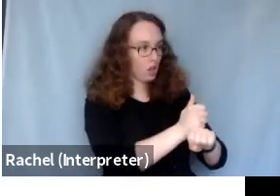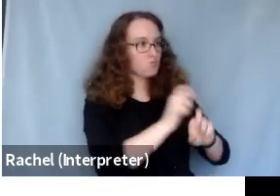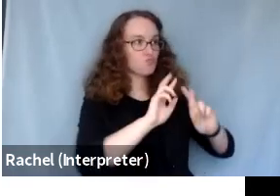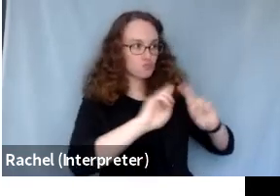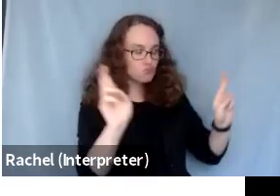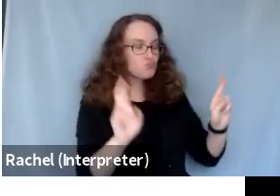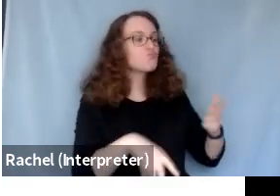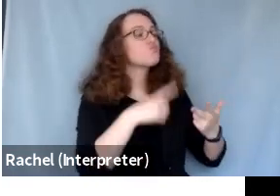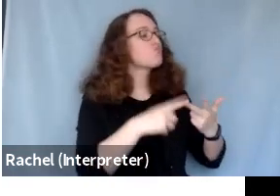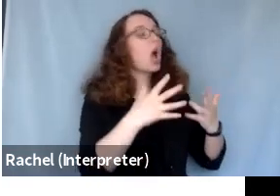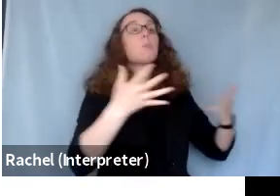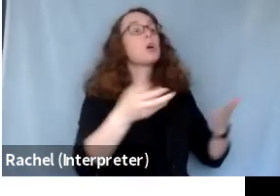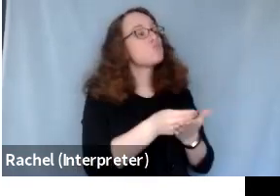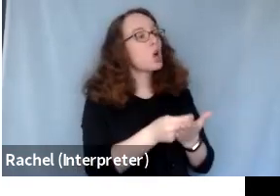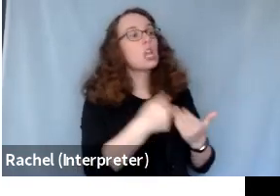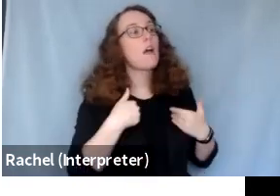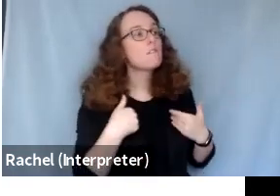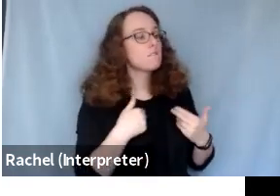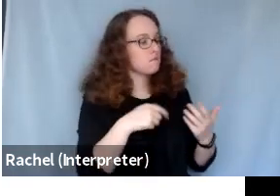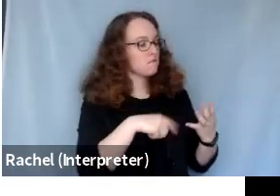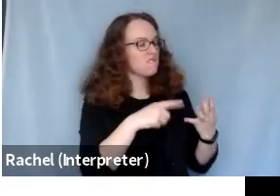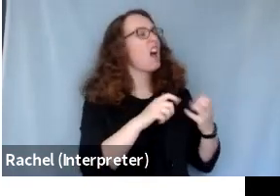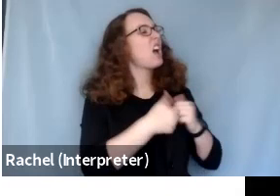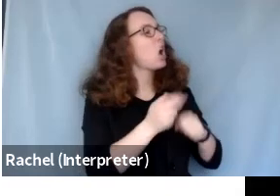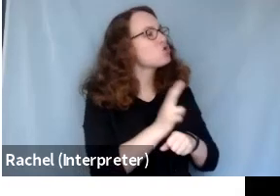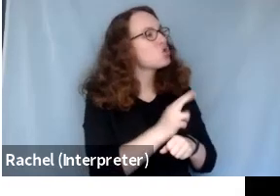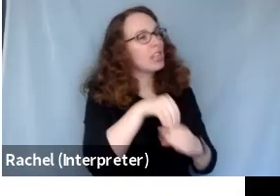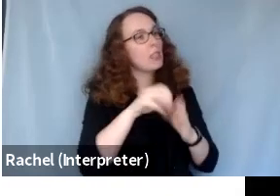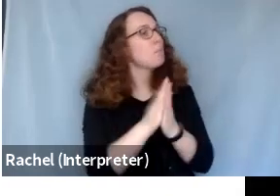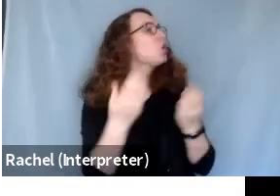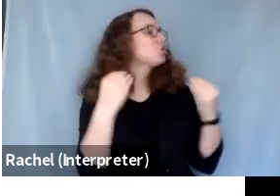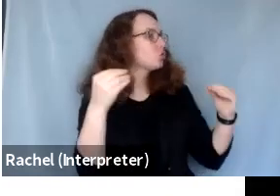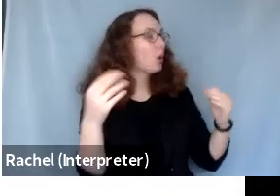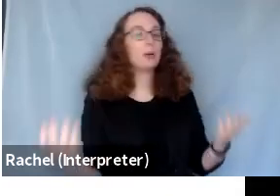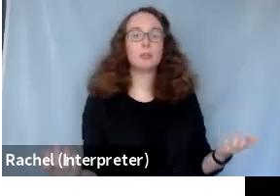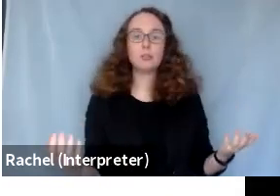you have, and how to use it through the Bookstore. In a nutshell, basically when you go to the tender